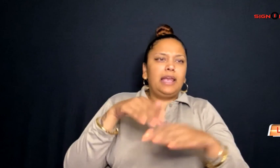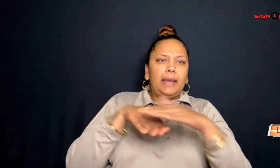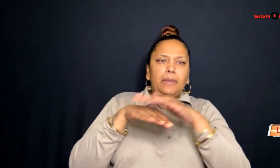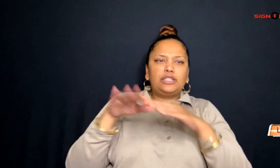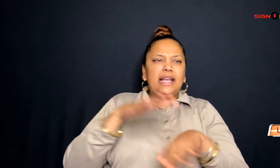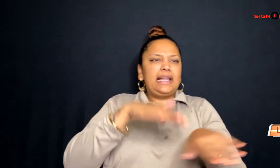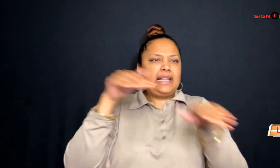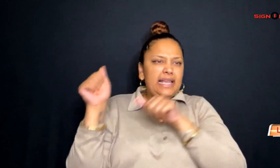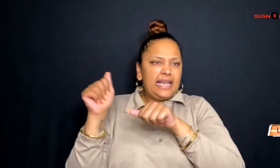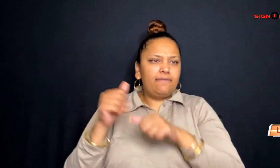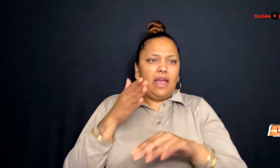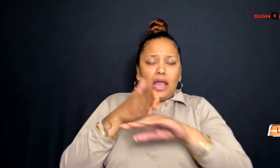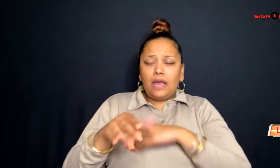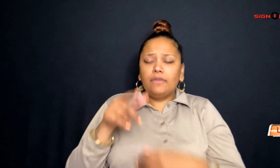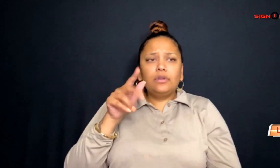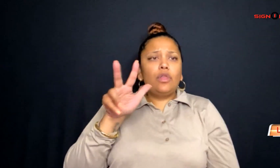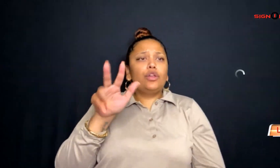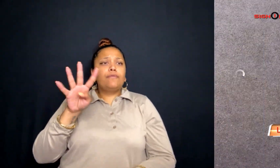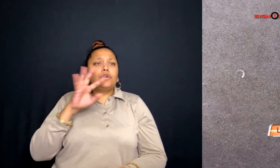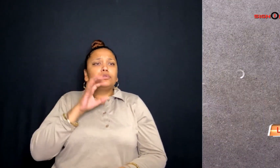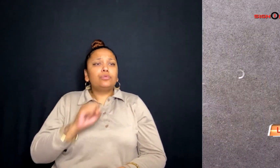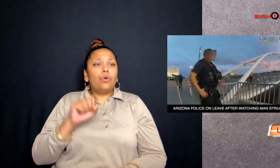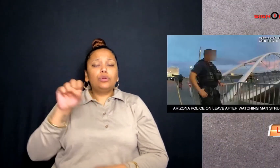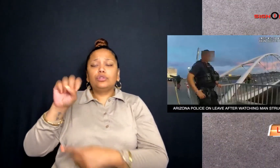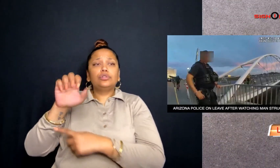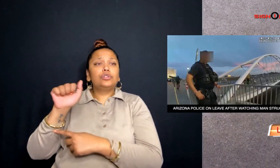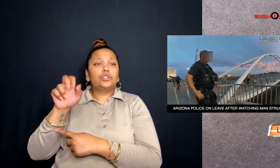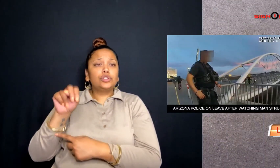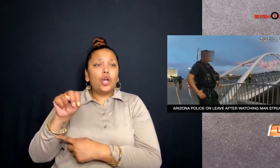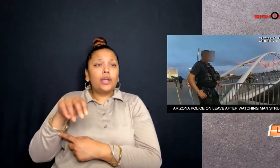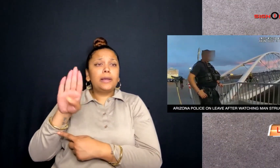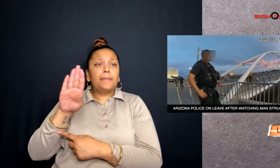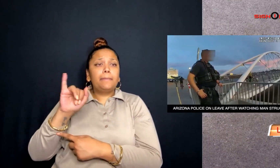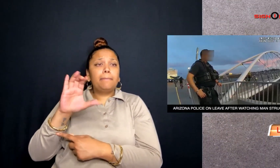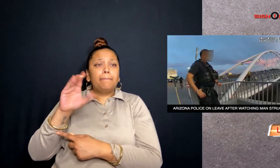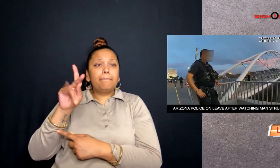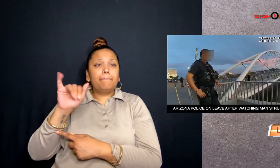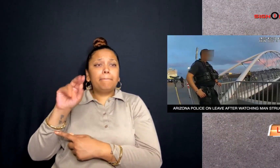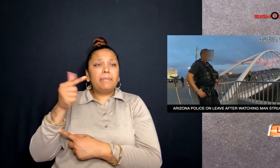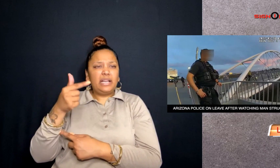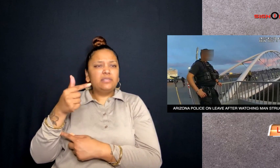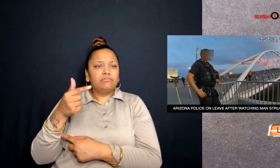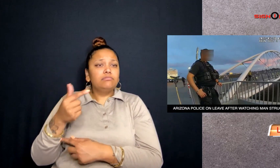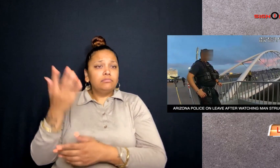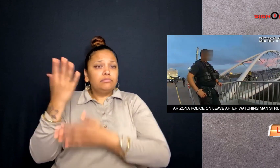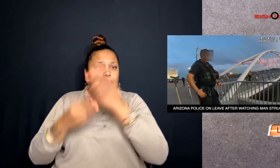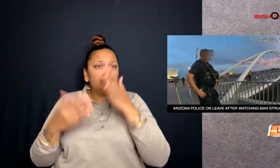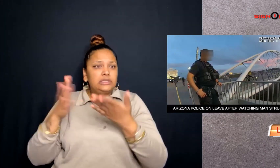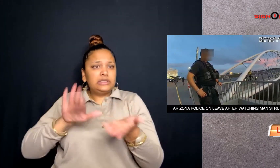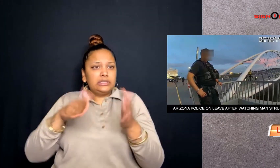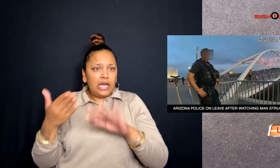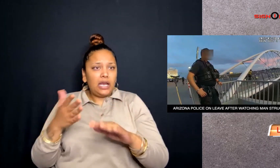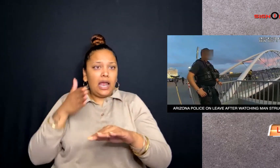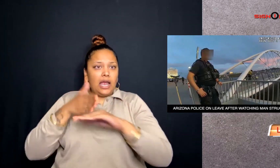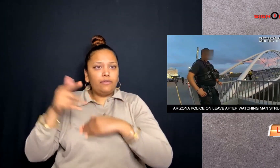Arizona police officers have been placed on administrative leave after 34-year-old Sean